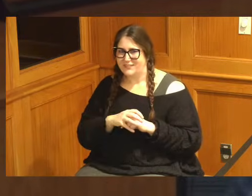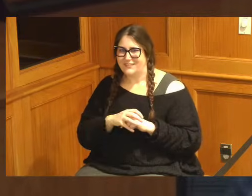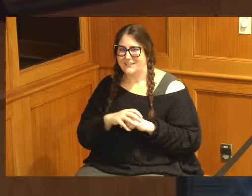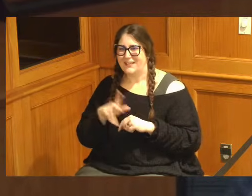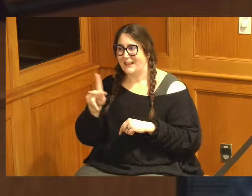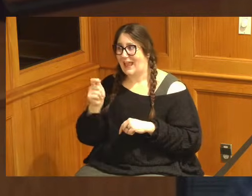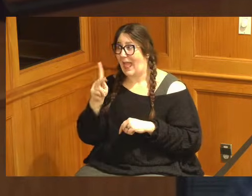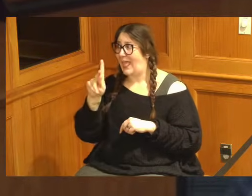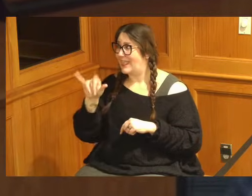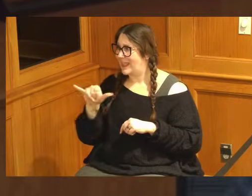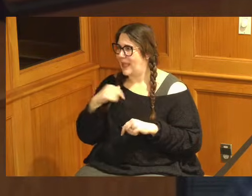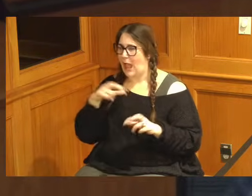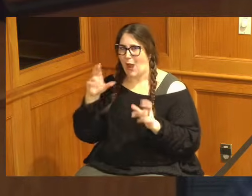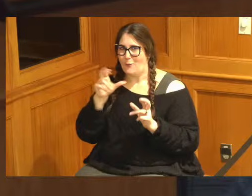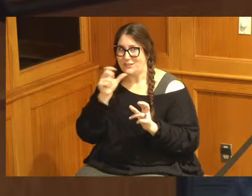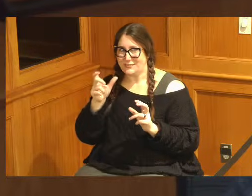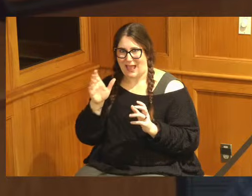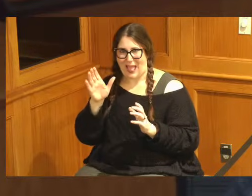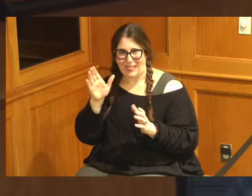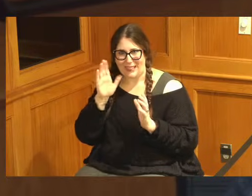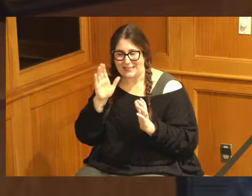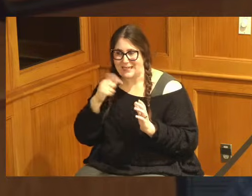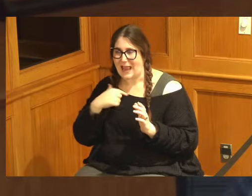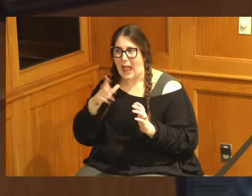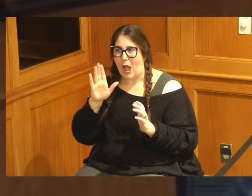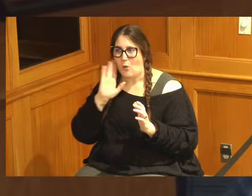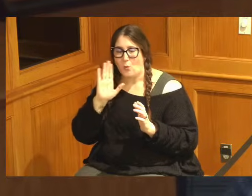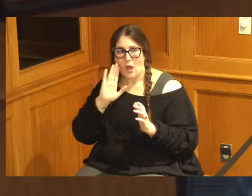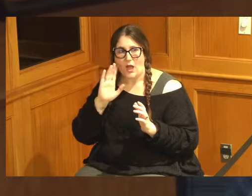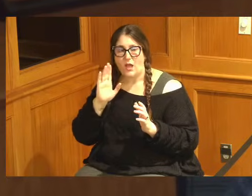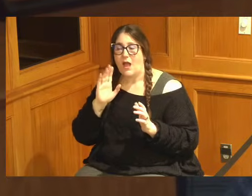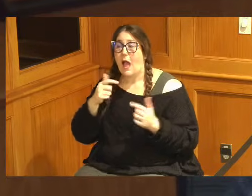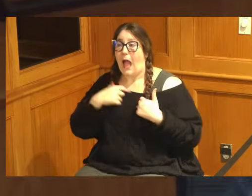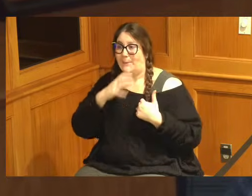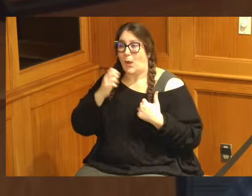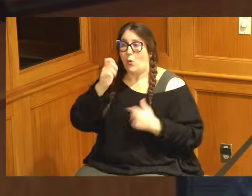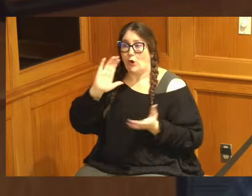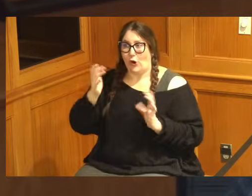not listening. Lord, she Oh, I'm going to pay for that, man. I'm older than she is. but